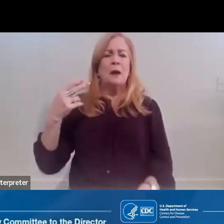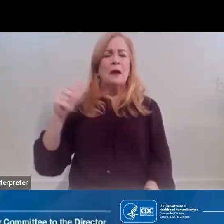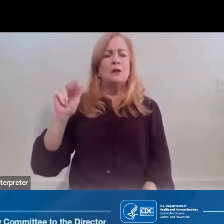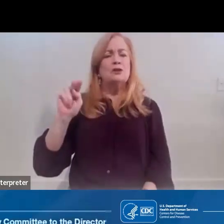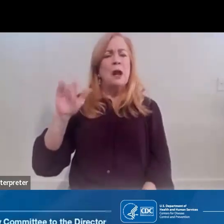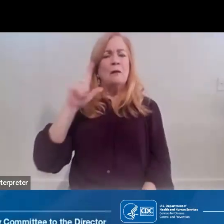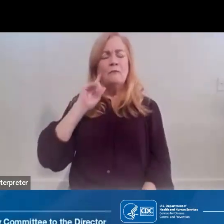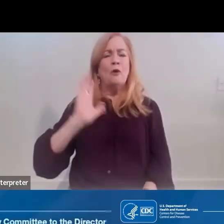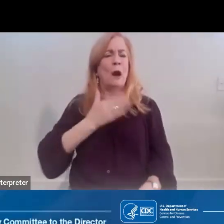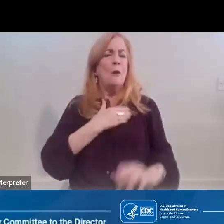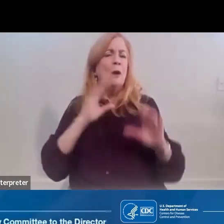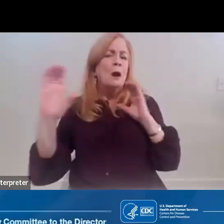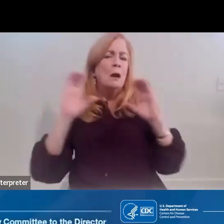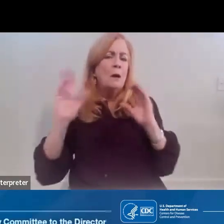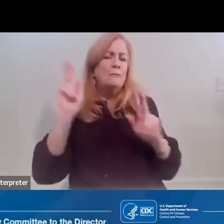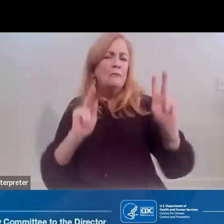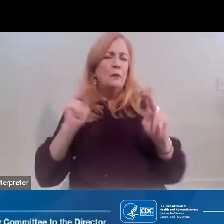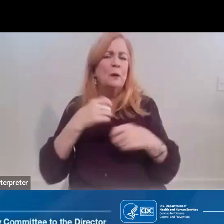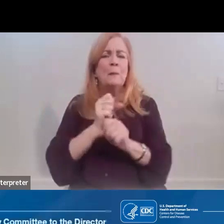To make sure that everybody was getting the communications materials.